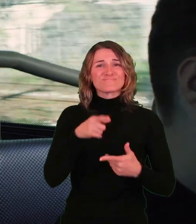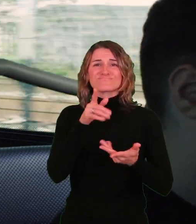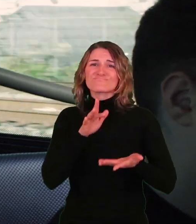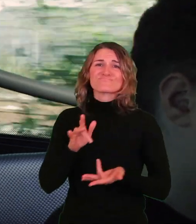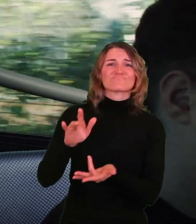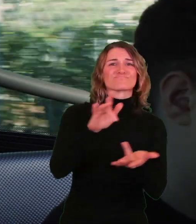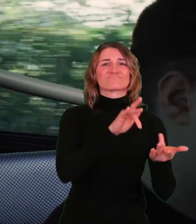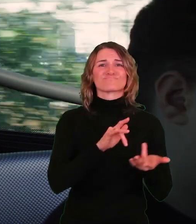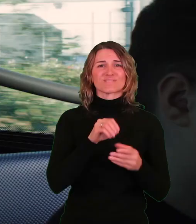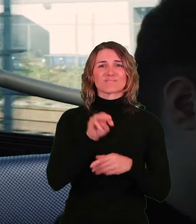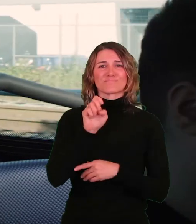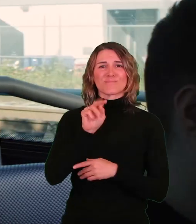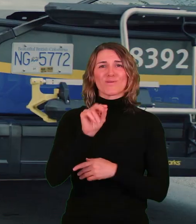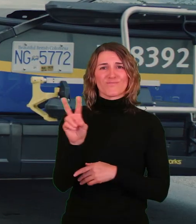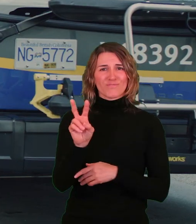Now enjoy your day around Metro Vancouver.